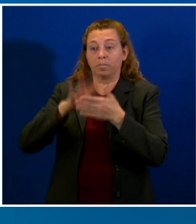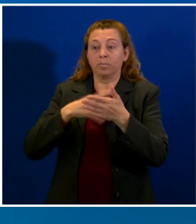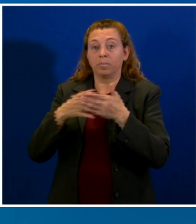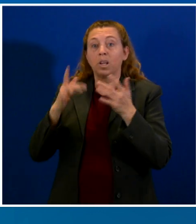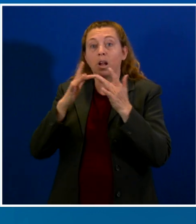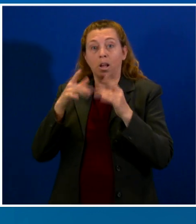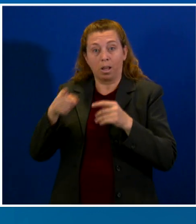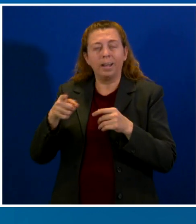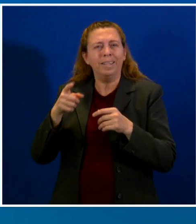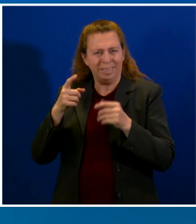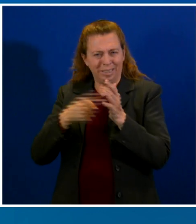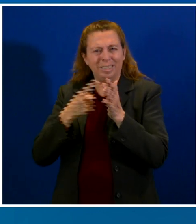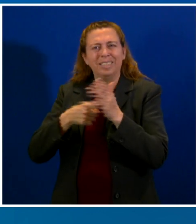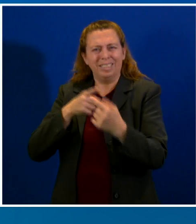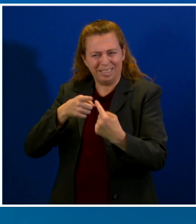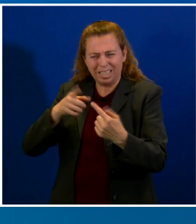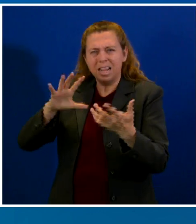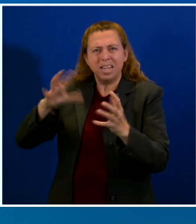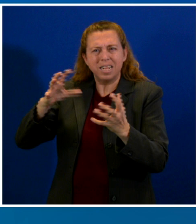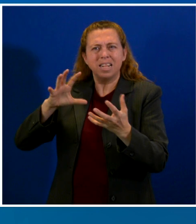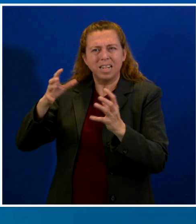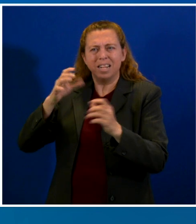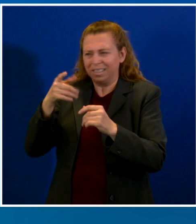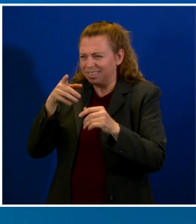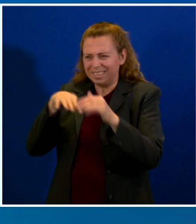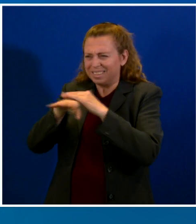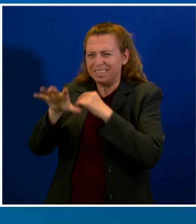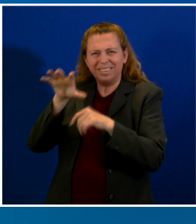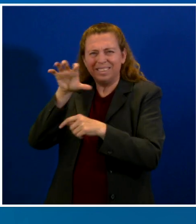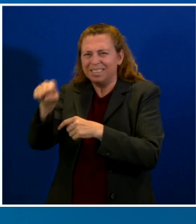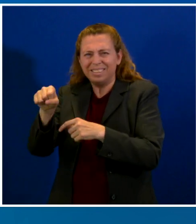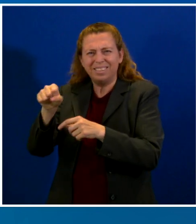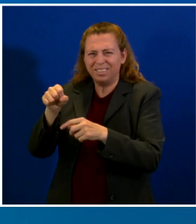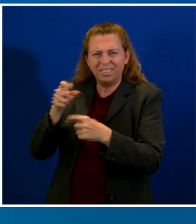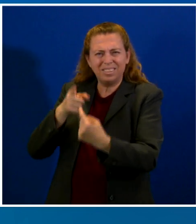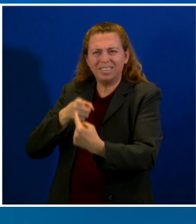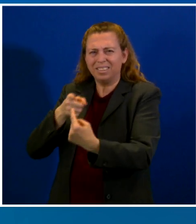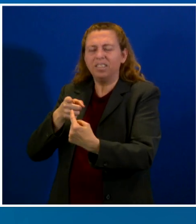appointments get reserved quickly. I encourage you to keep trying.